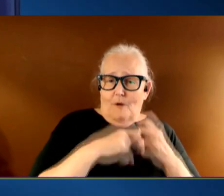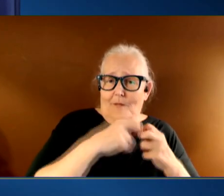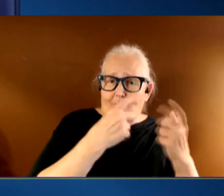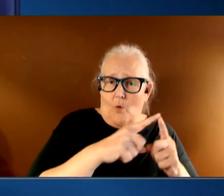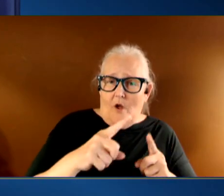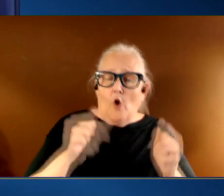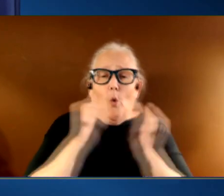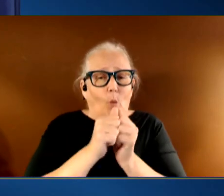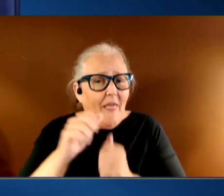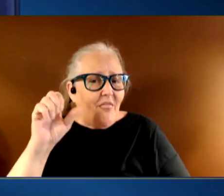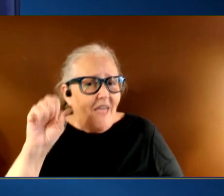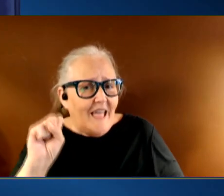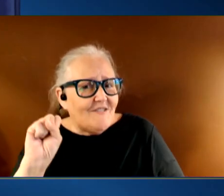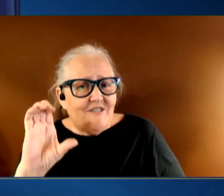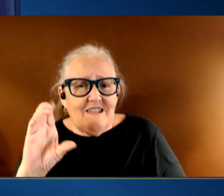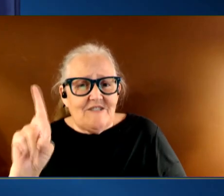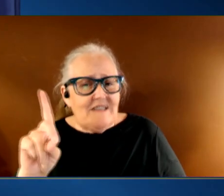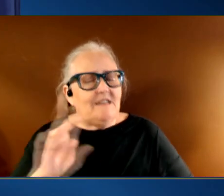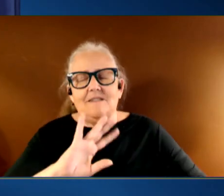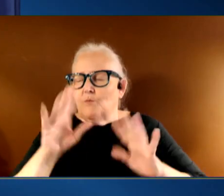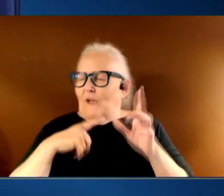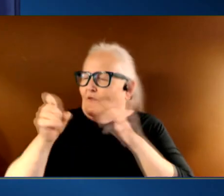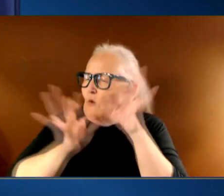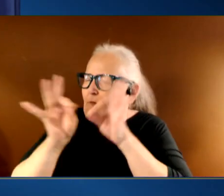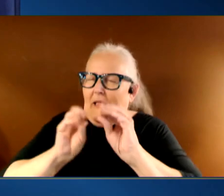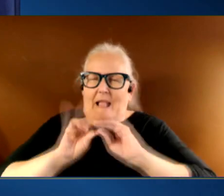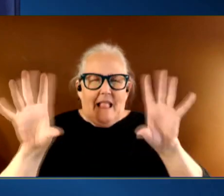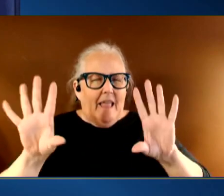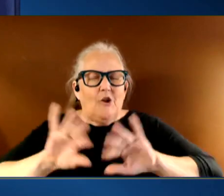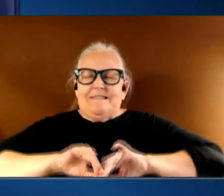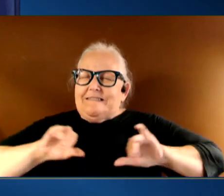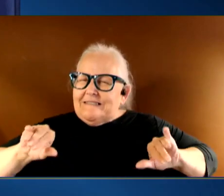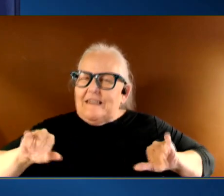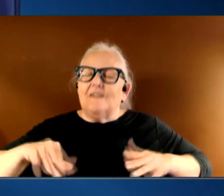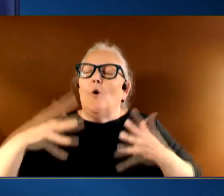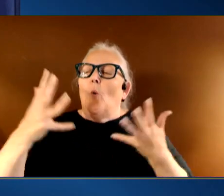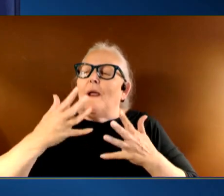how to treat them. Making sure that they know the best practices and the guidelines,